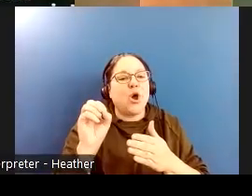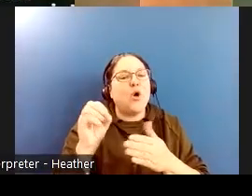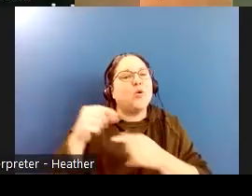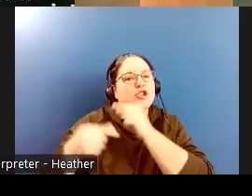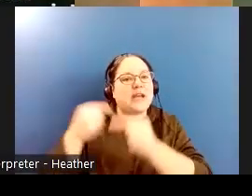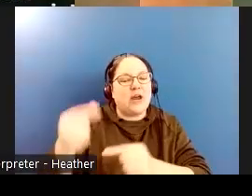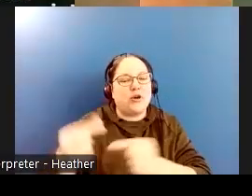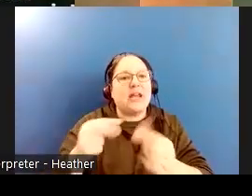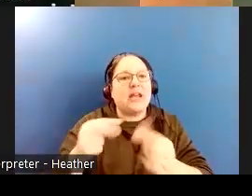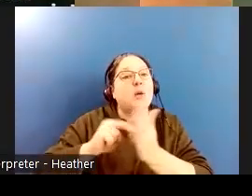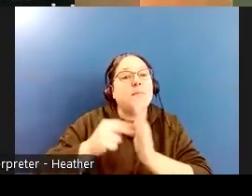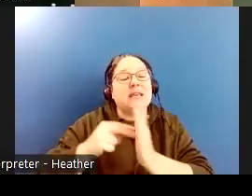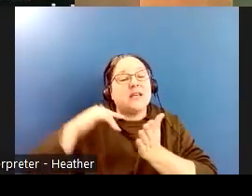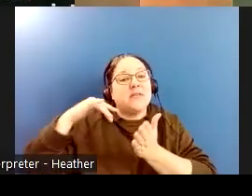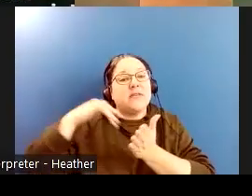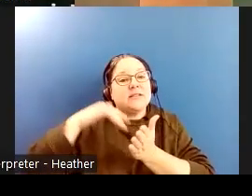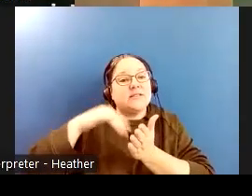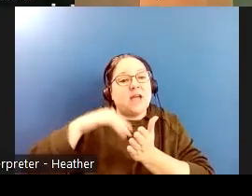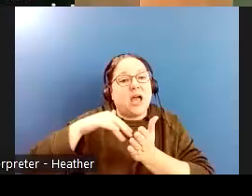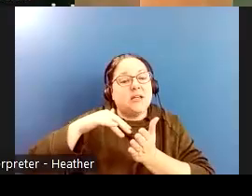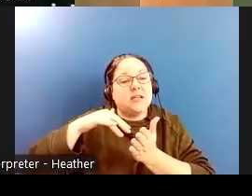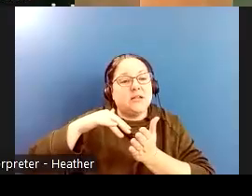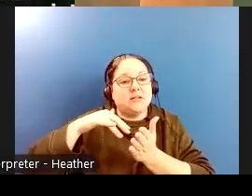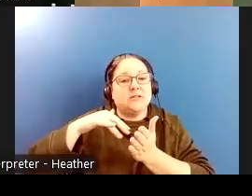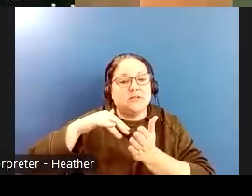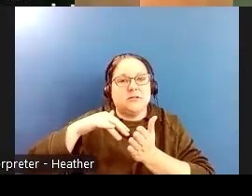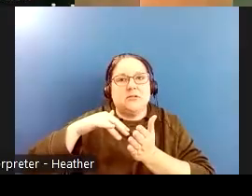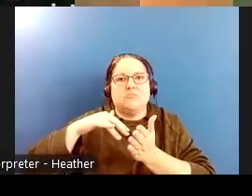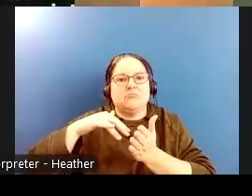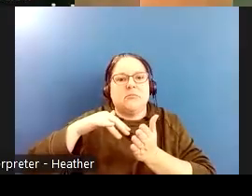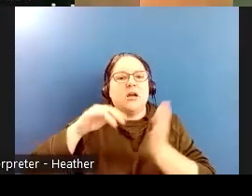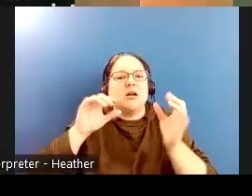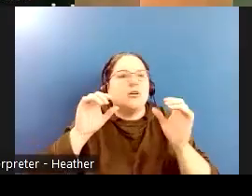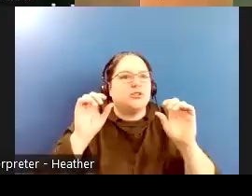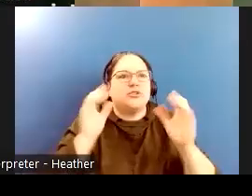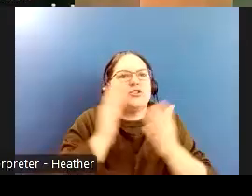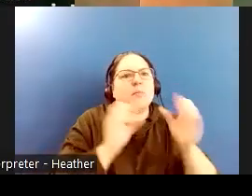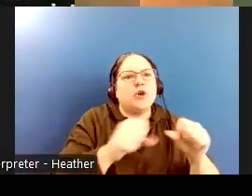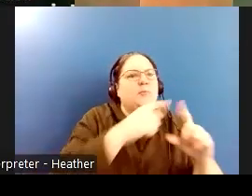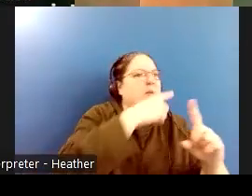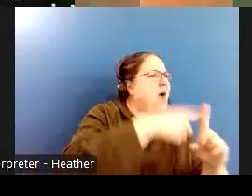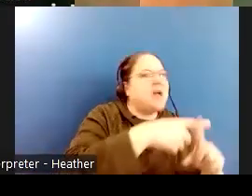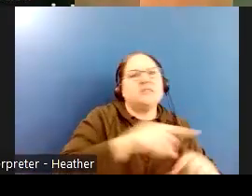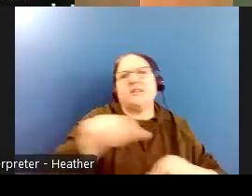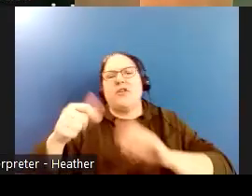the the studies you know um some could be wildly positive while others were negative. Um you know